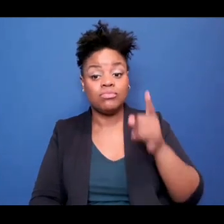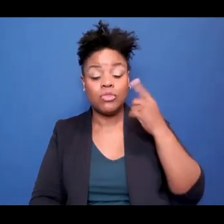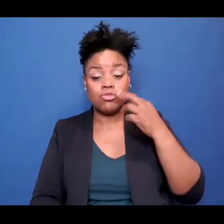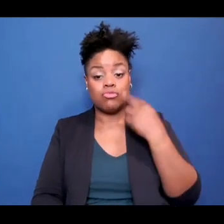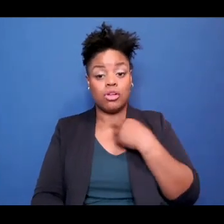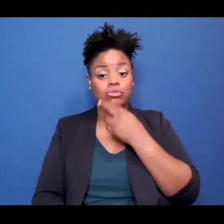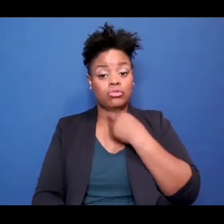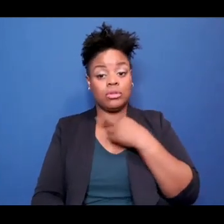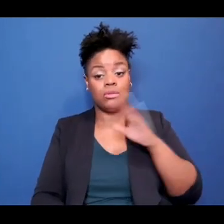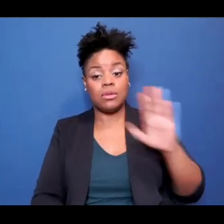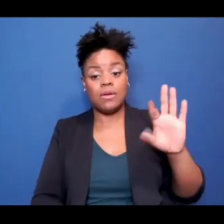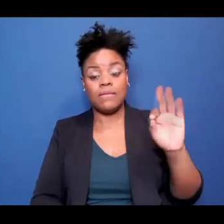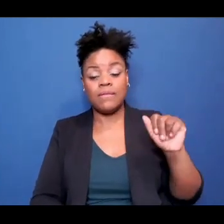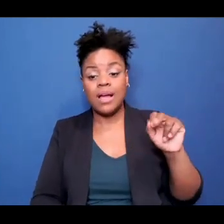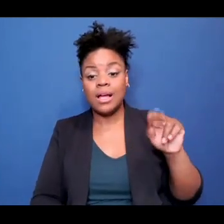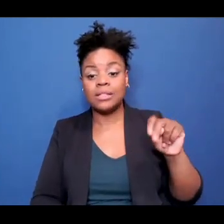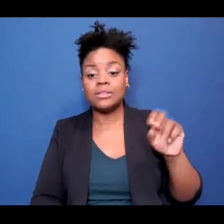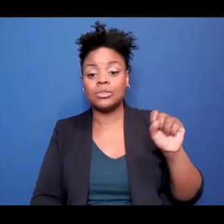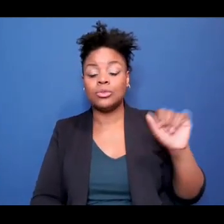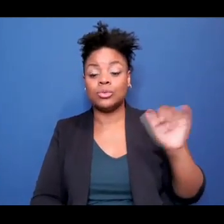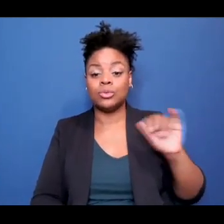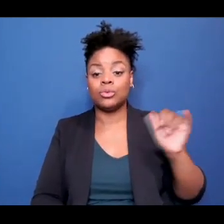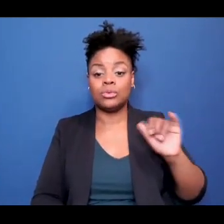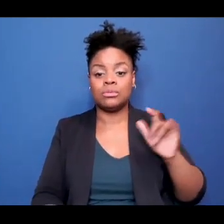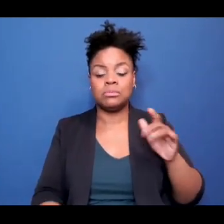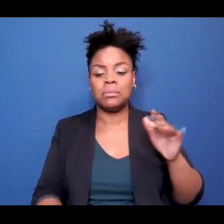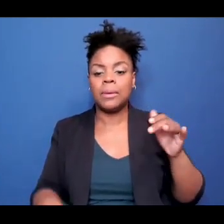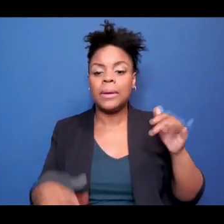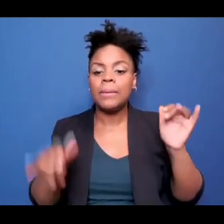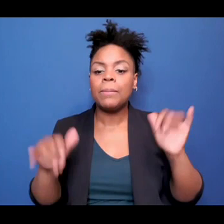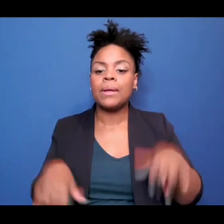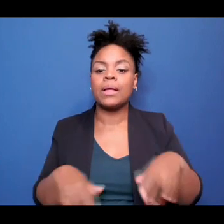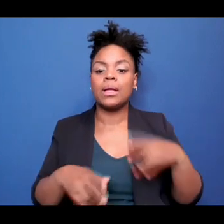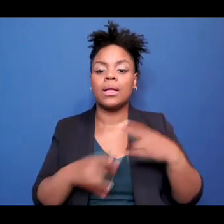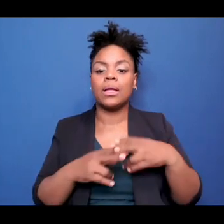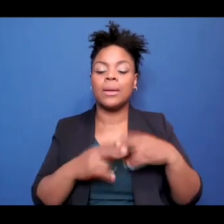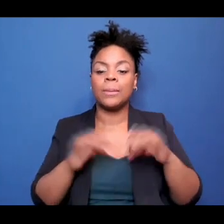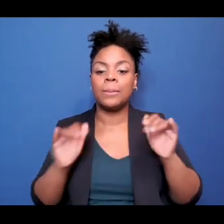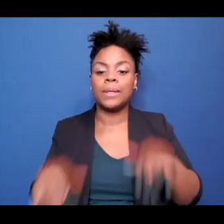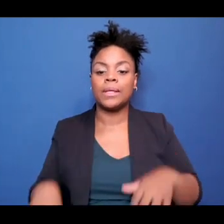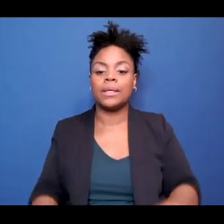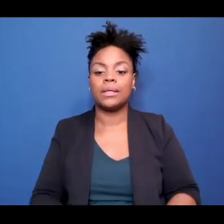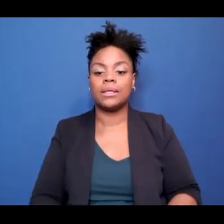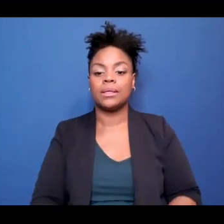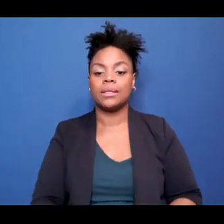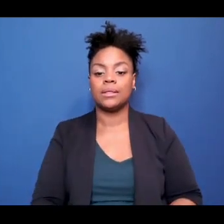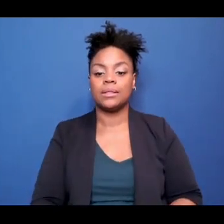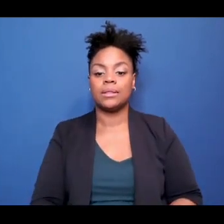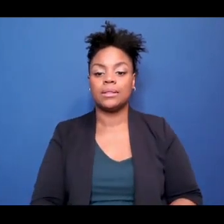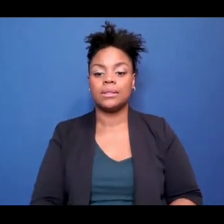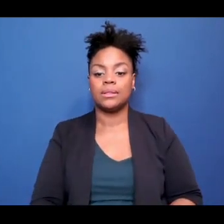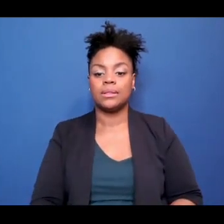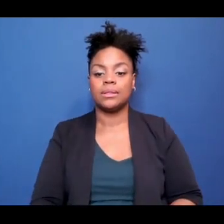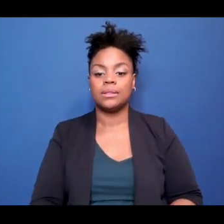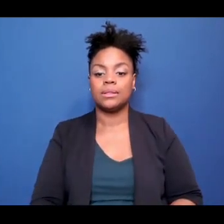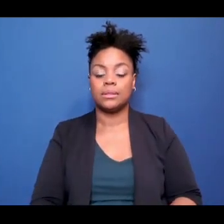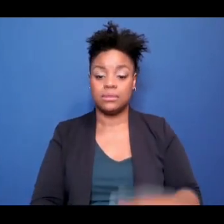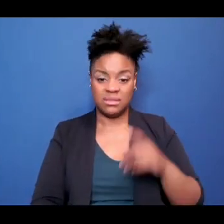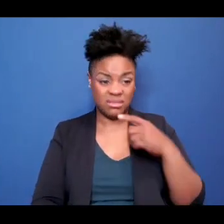THIS WAS TRUE FOR THE TRAWNT AS WELL AND THE IDEA IS THAT IT